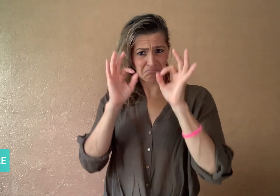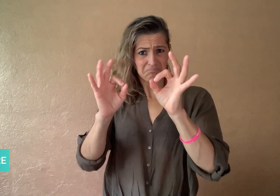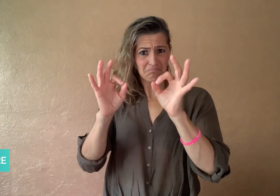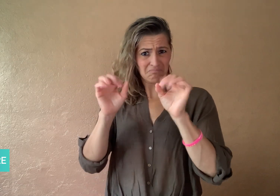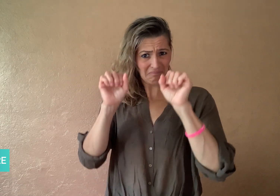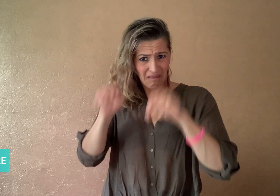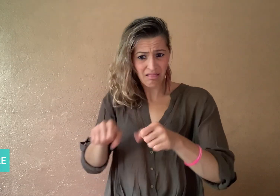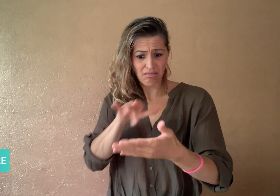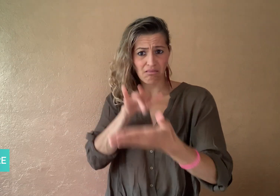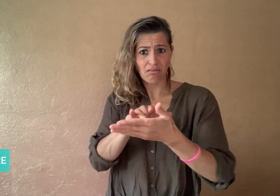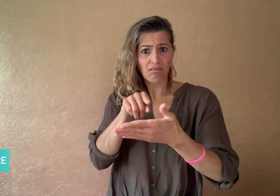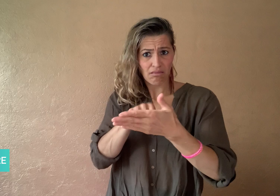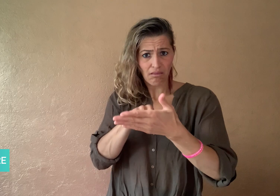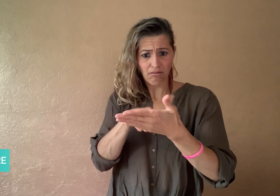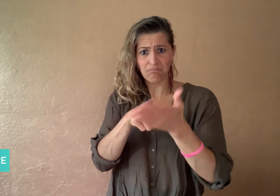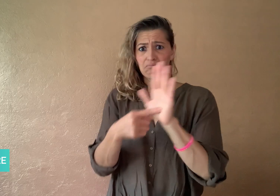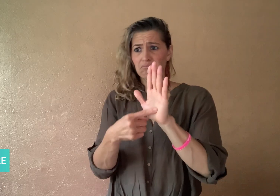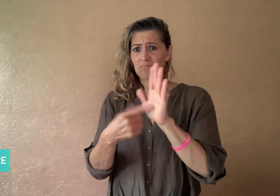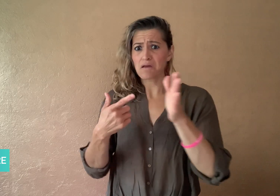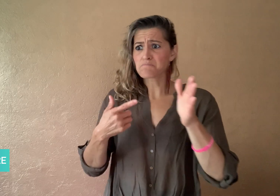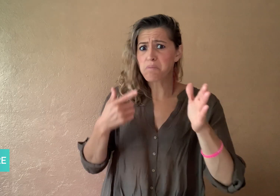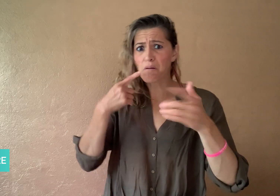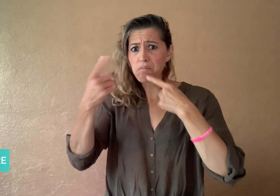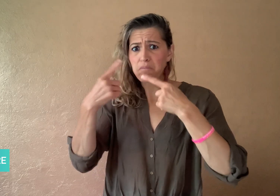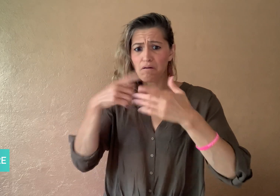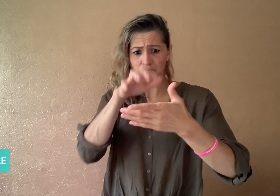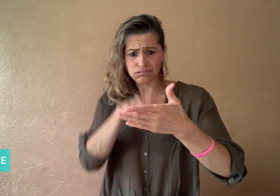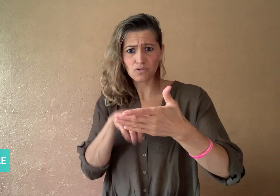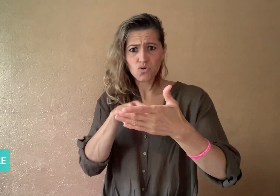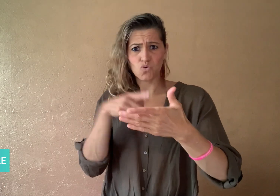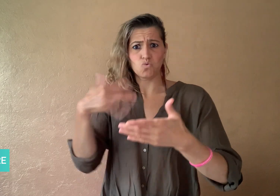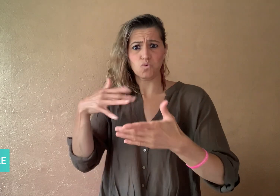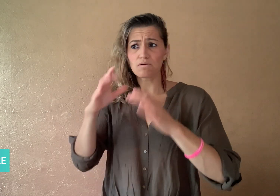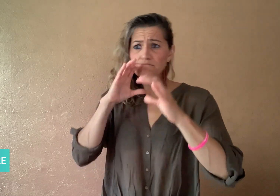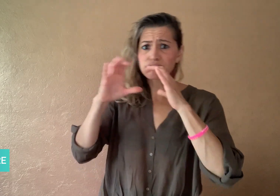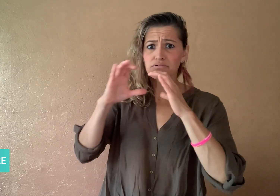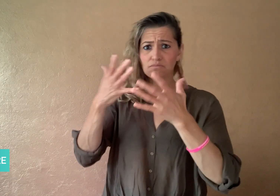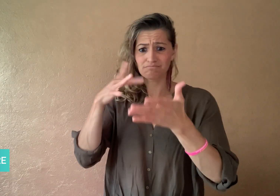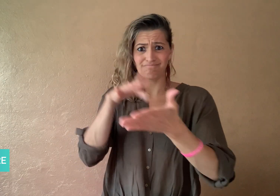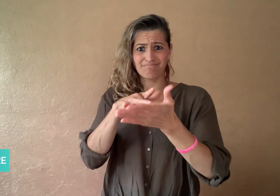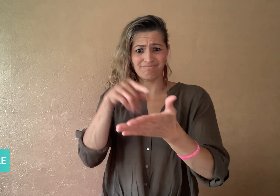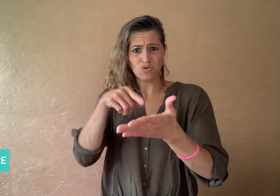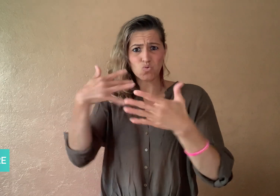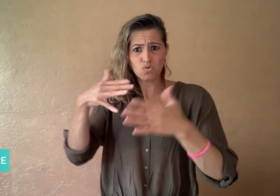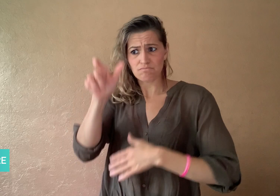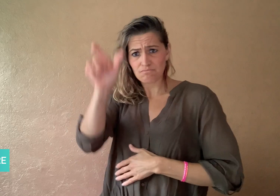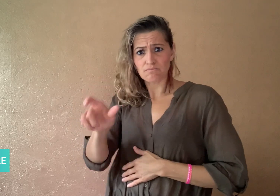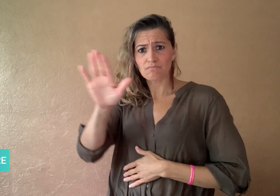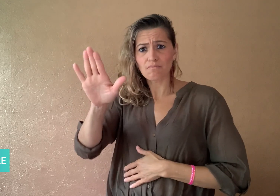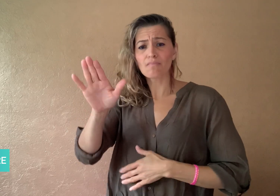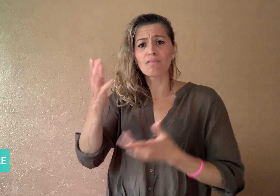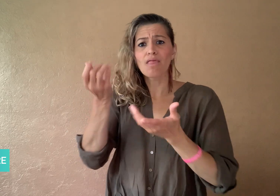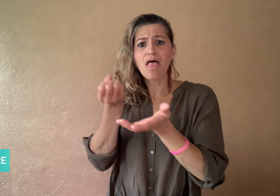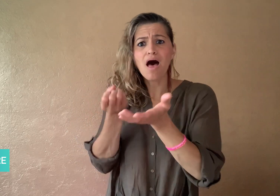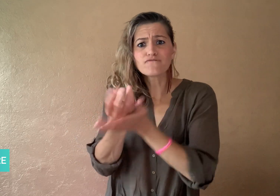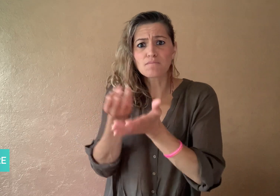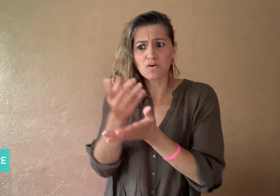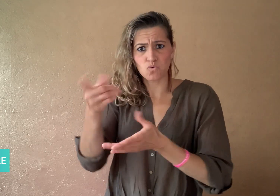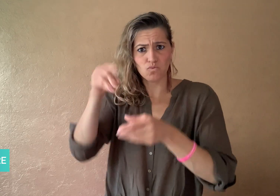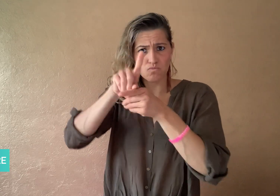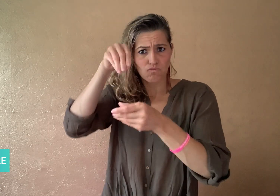to use that app to communicate sensitive patient data?”